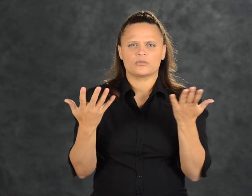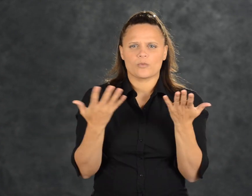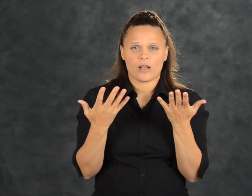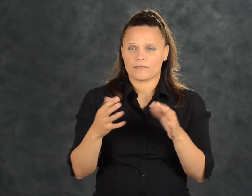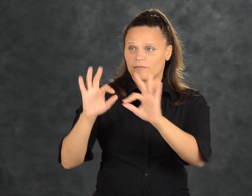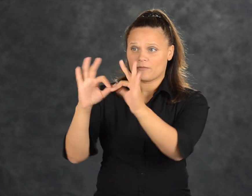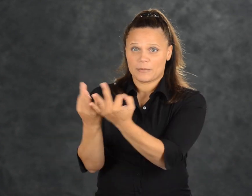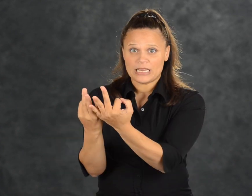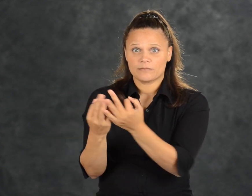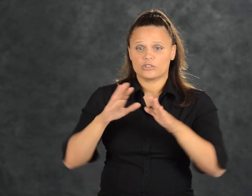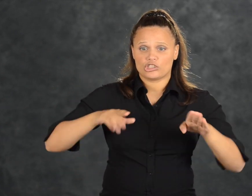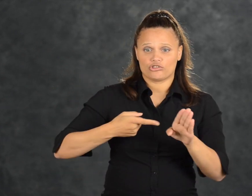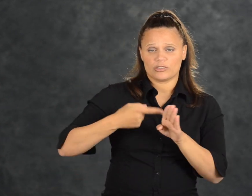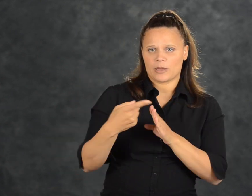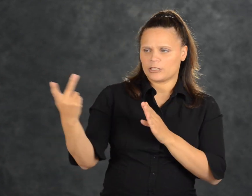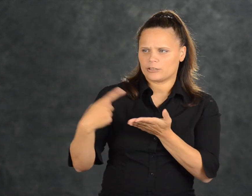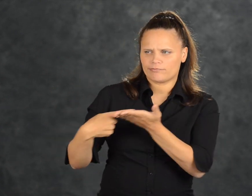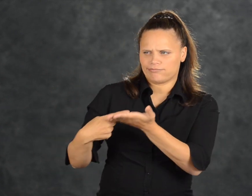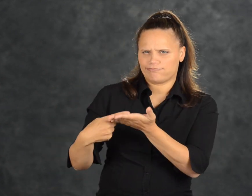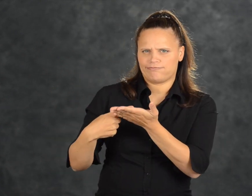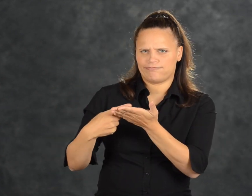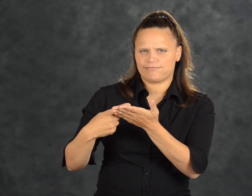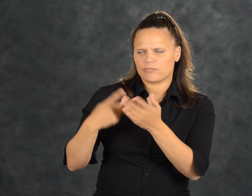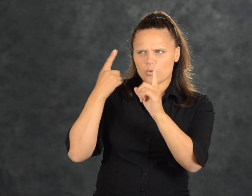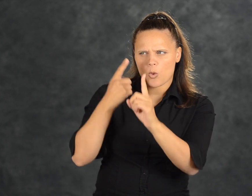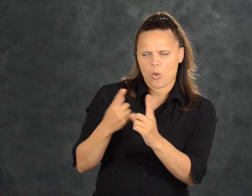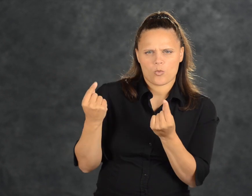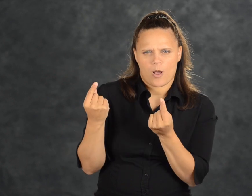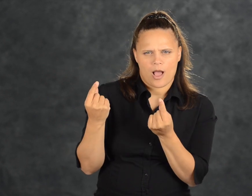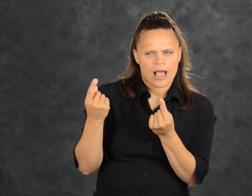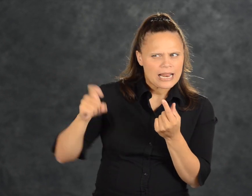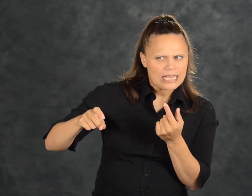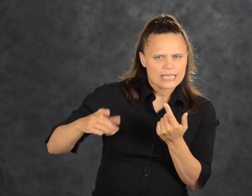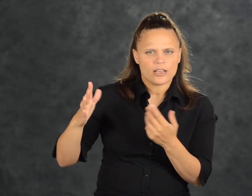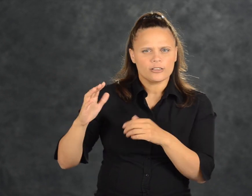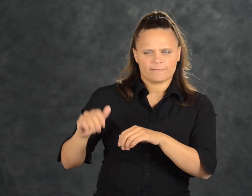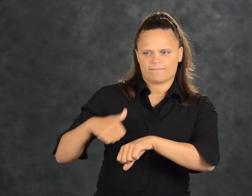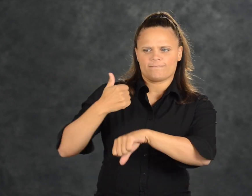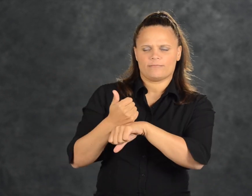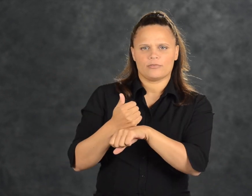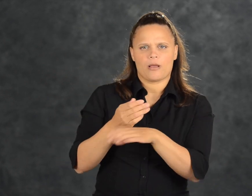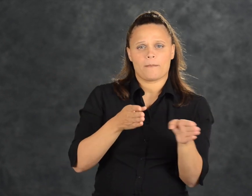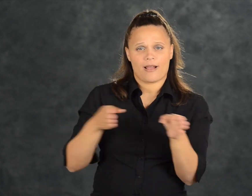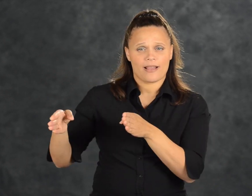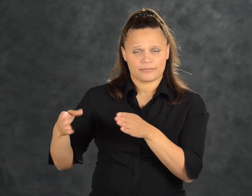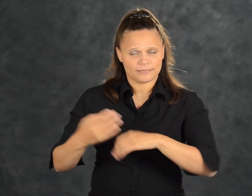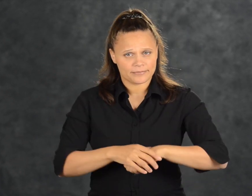A service plan outlines the family's goals and expectations.